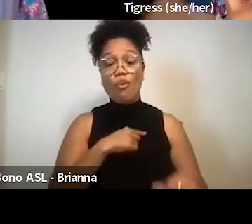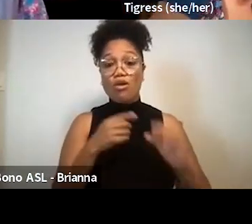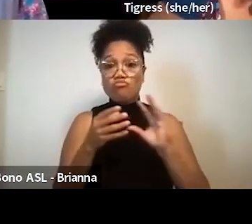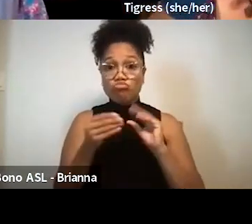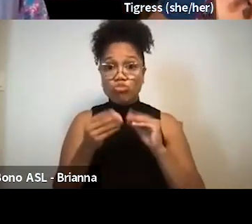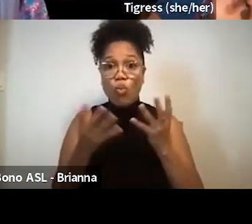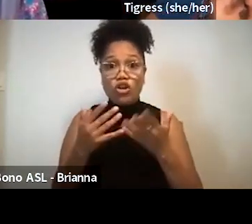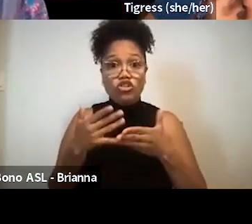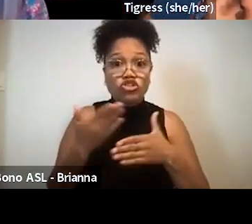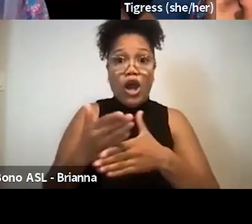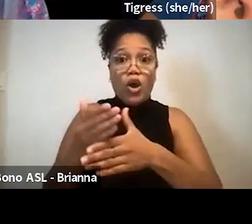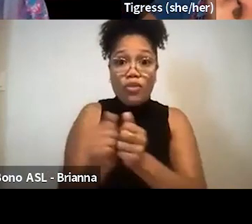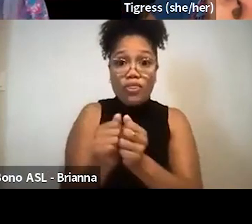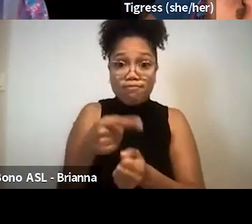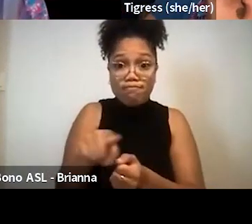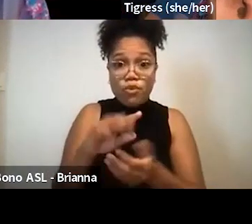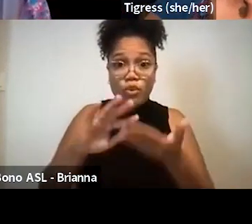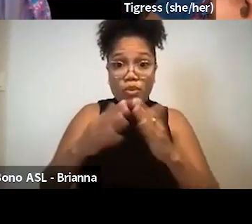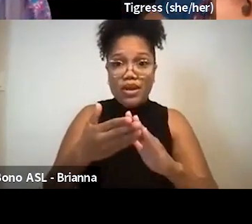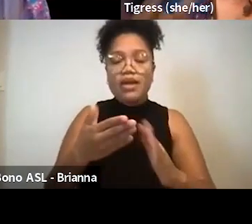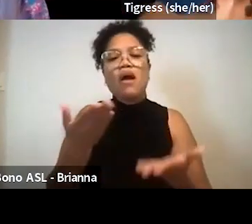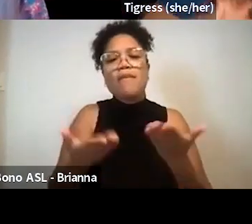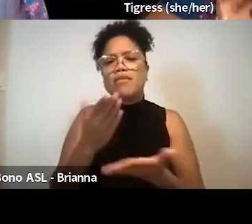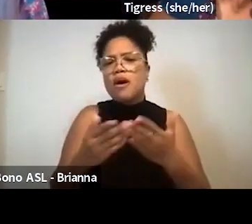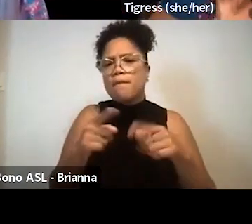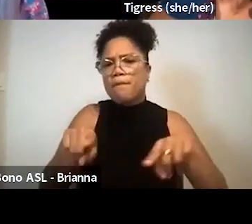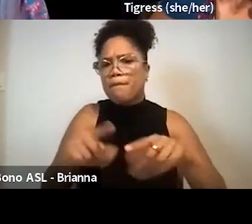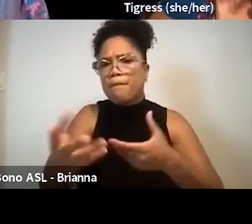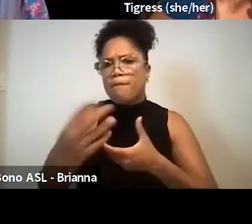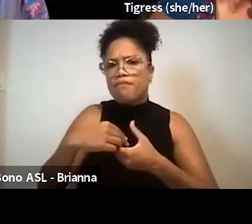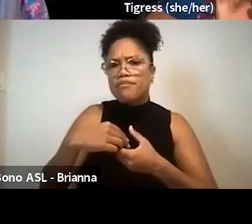one thing that I didn't think about is that we might have some folks here who are not as familiar as we are